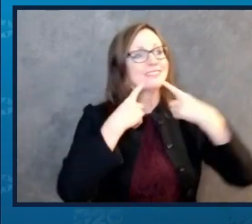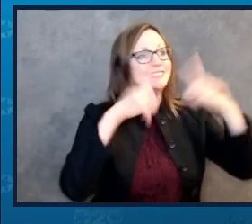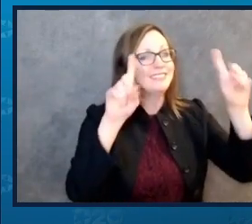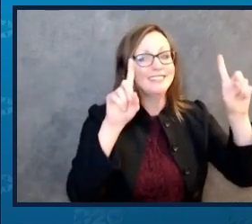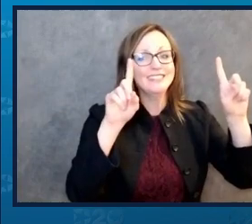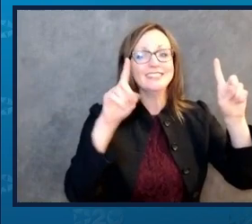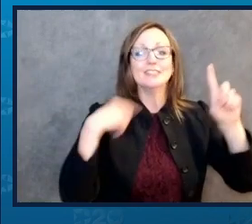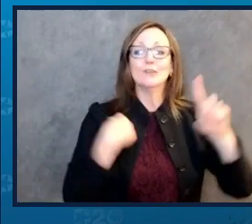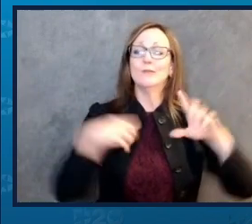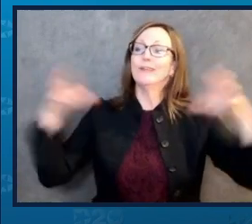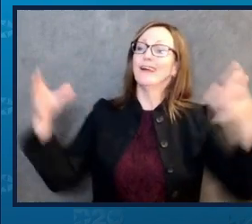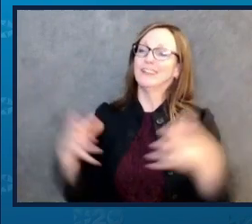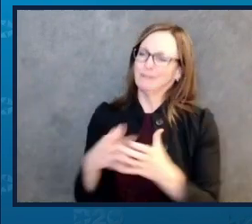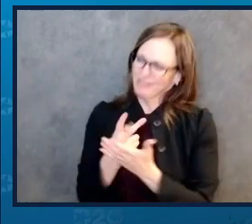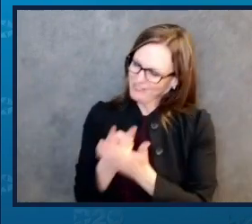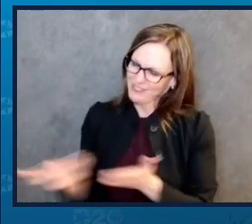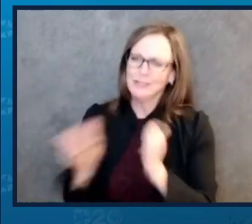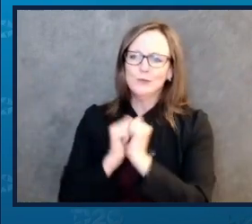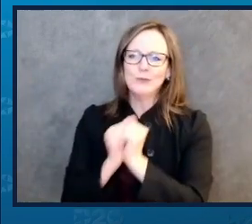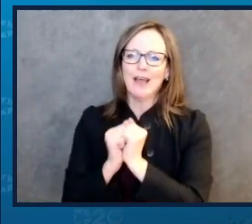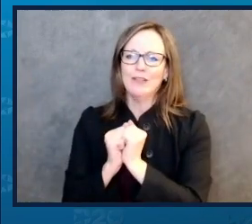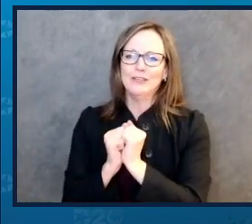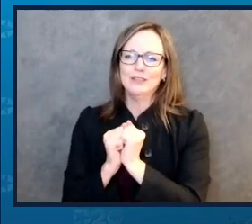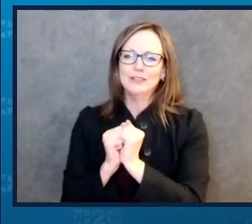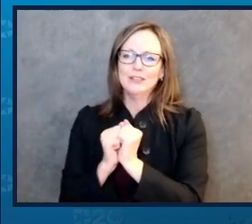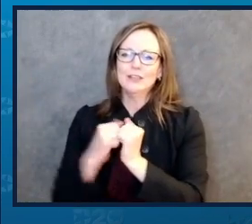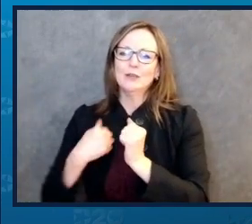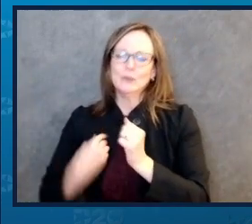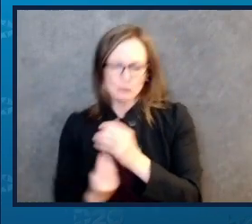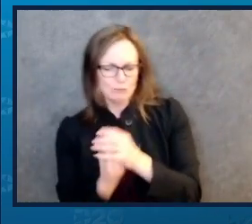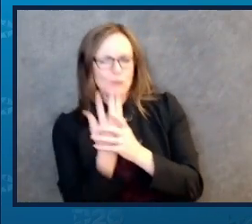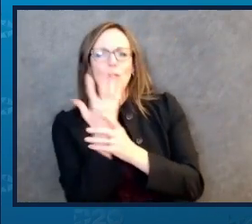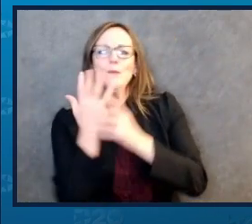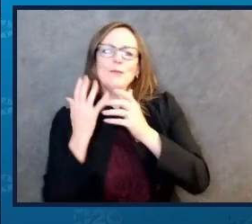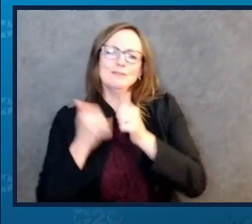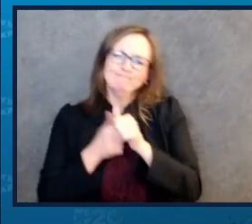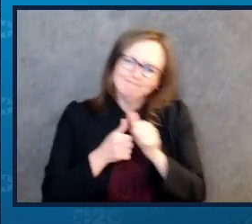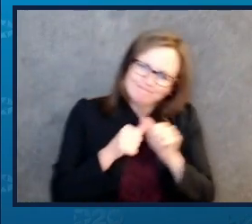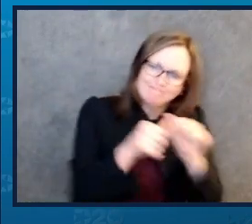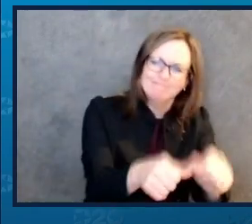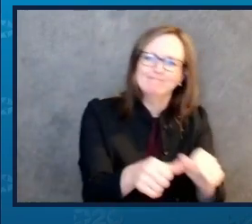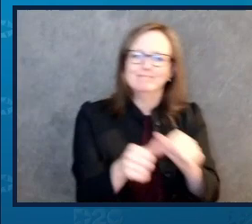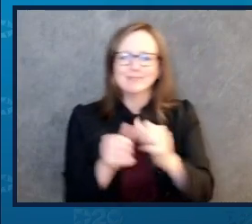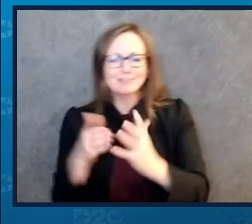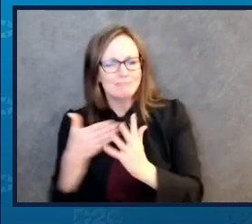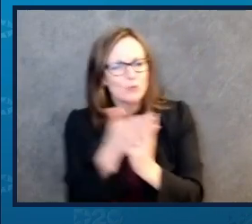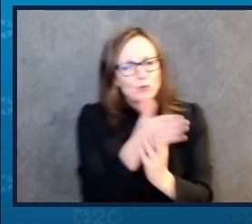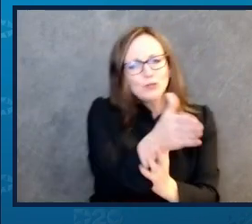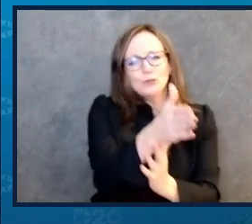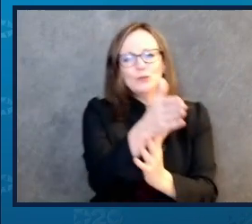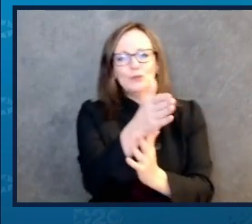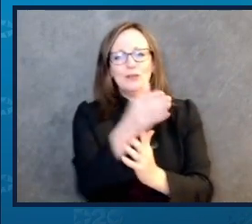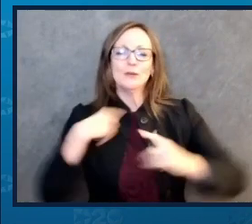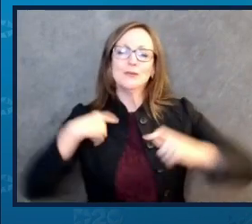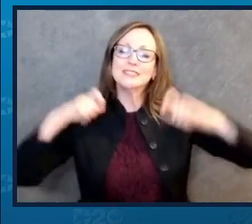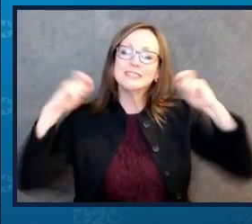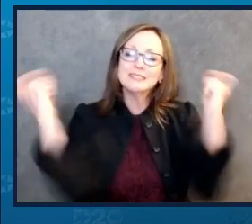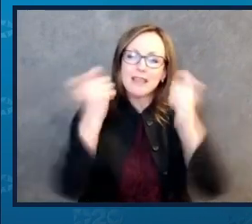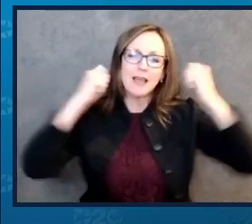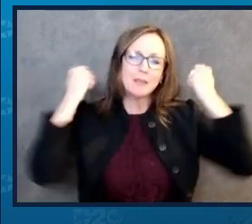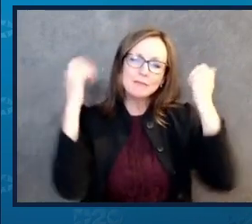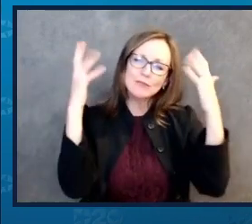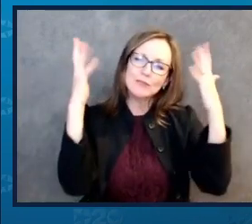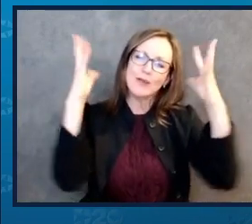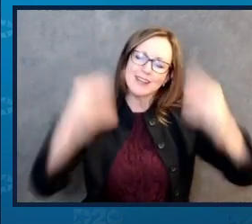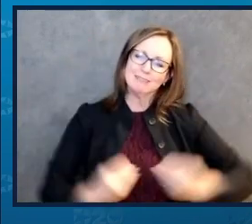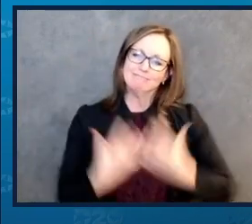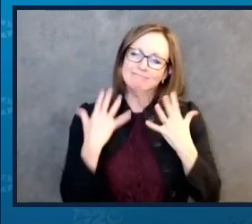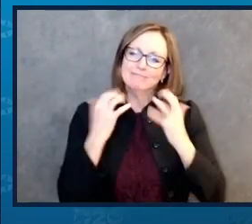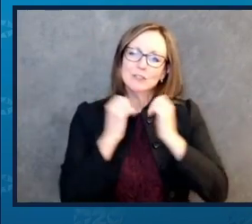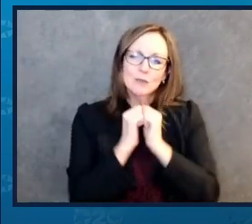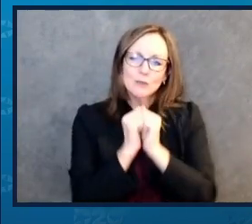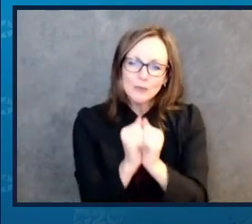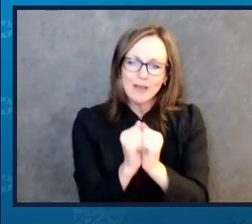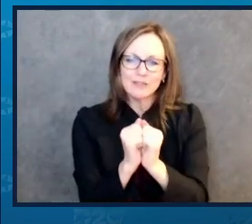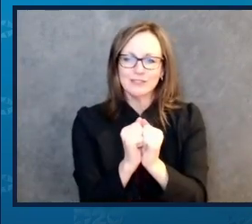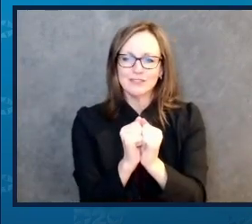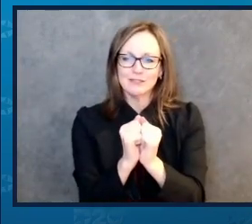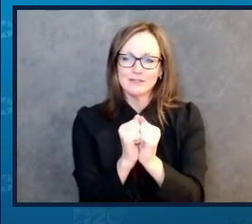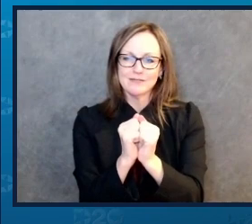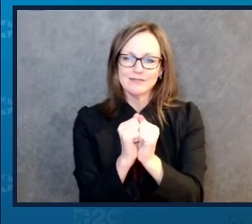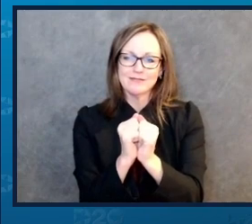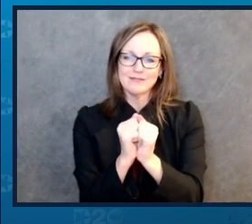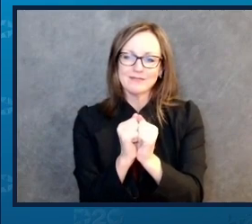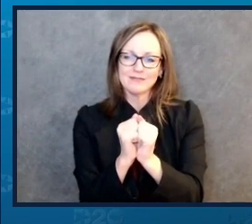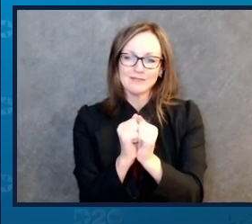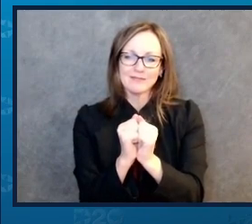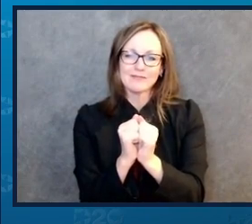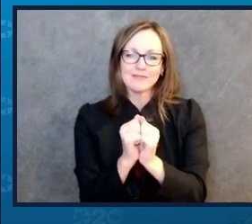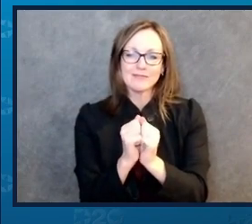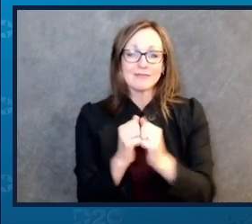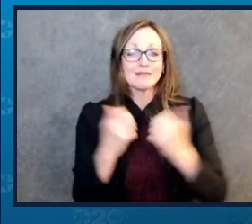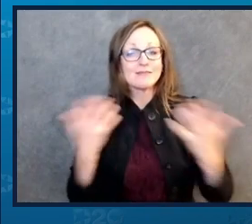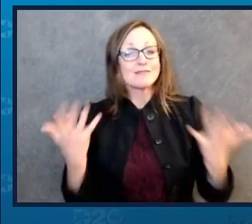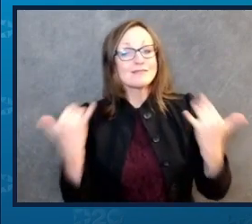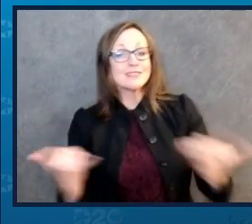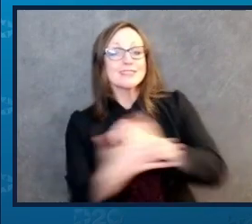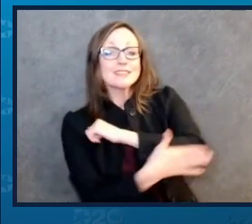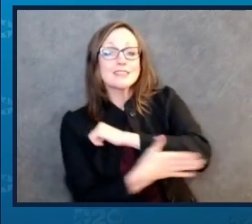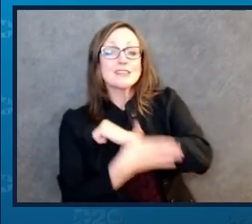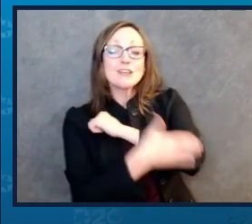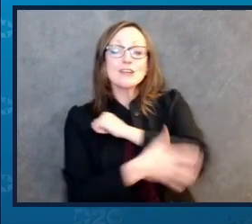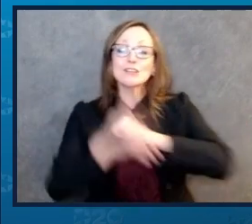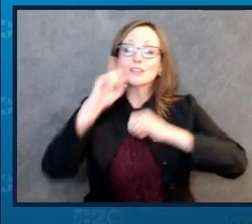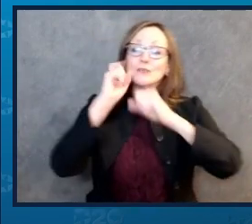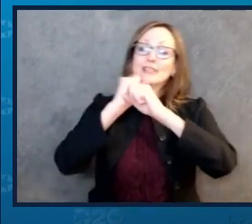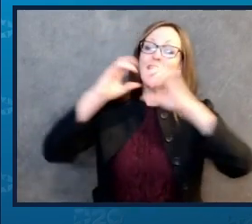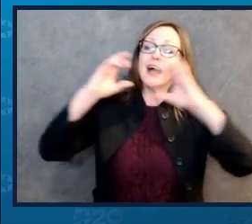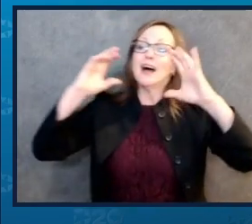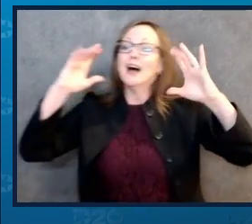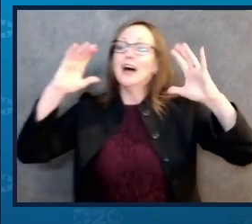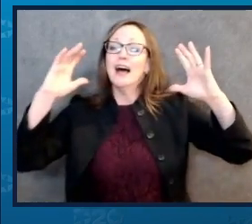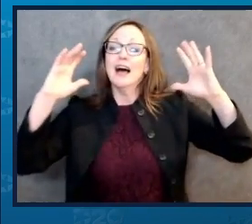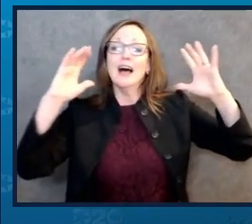OUR CHALLENGES AND CELEBRATE OUR